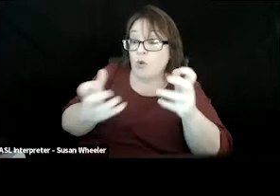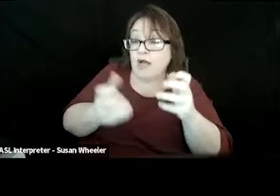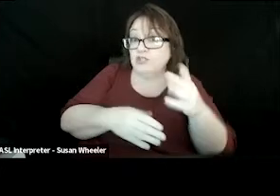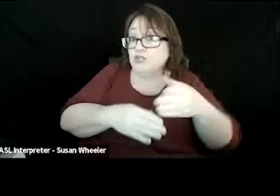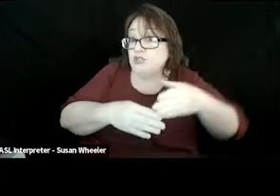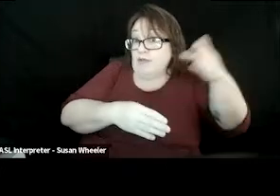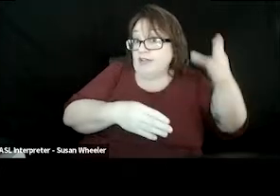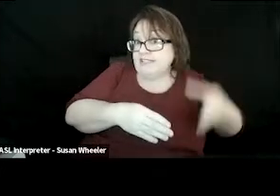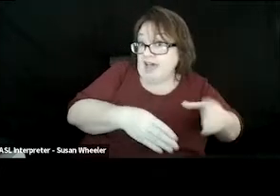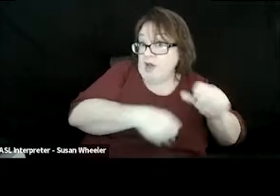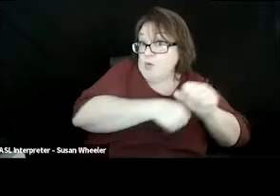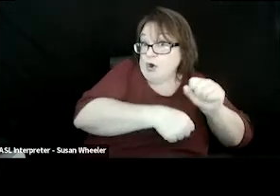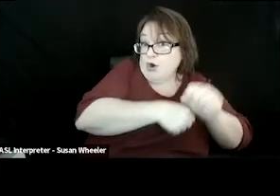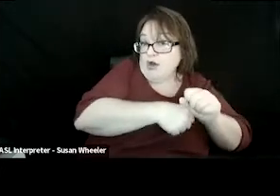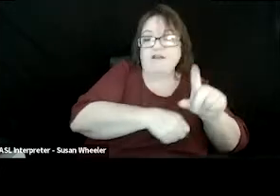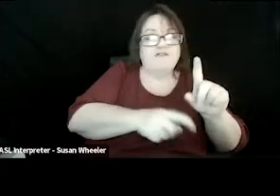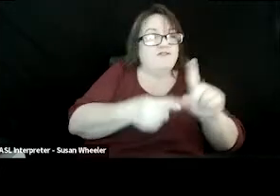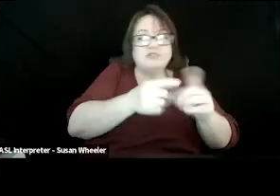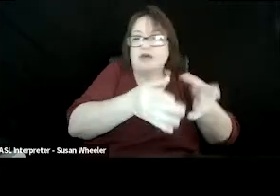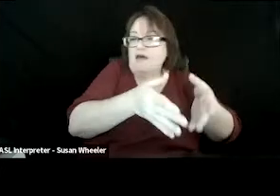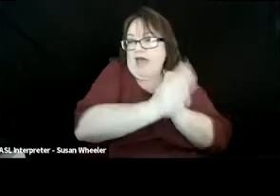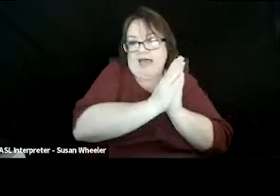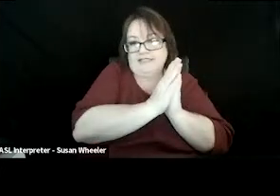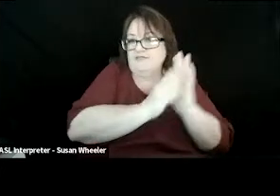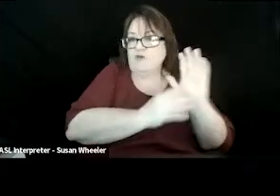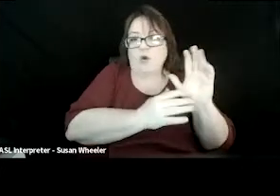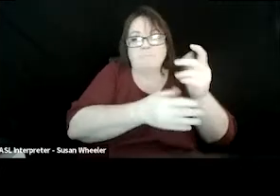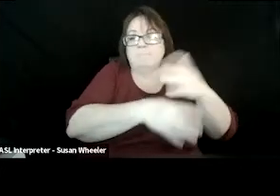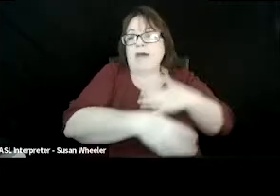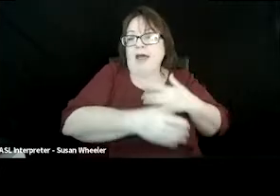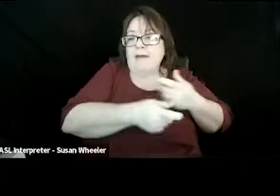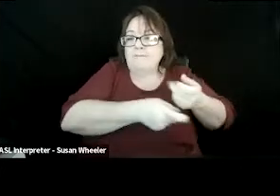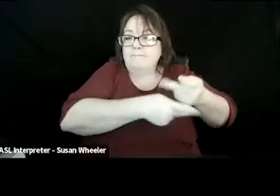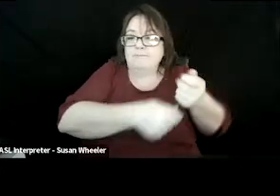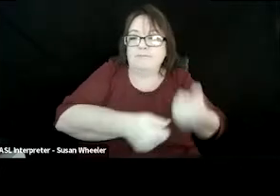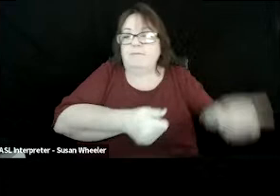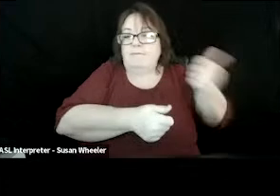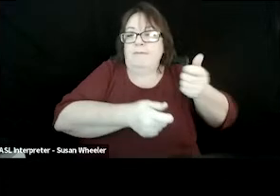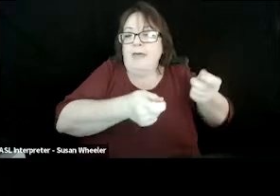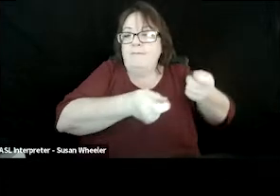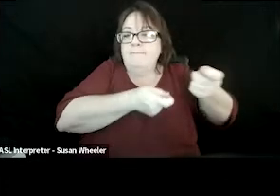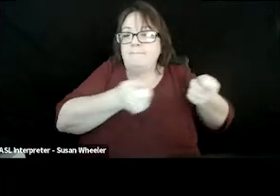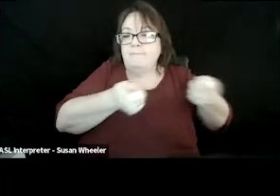you're gonna have to ask for your manager's approval to do that and you wanna get that in writing